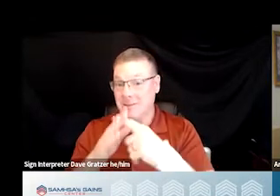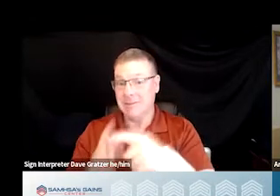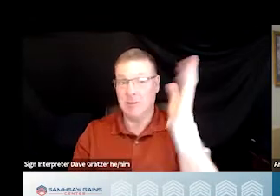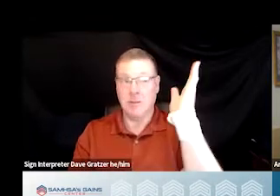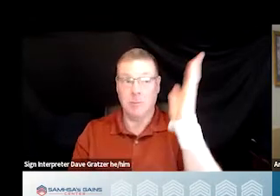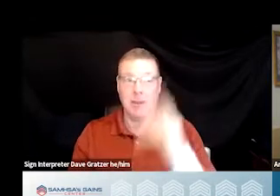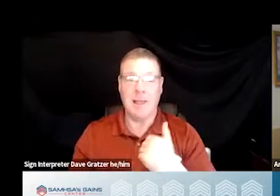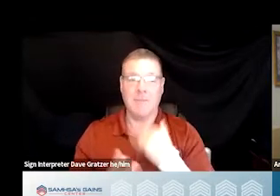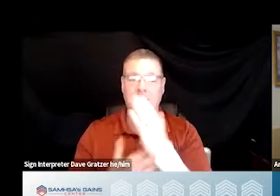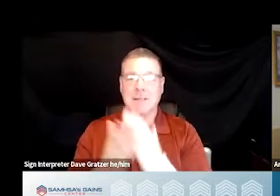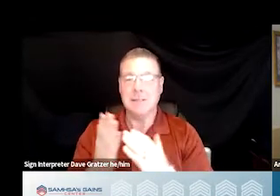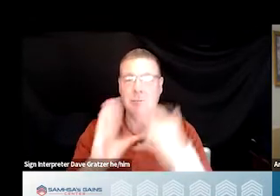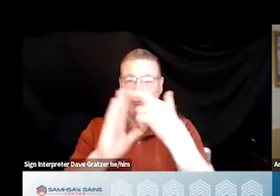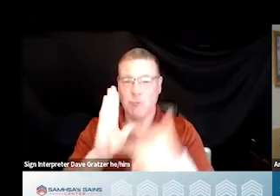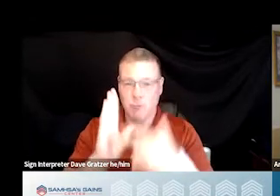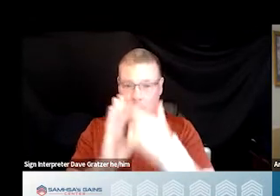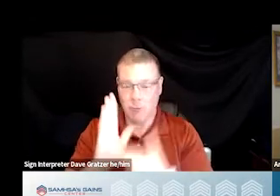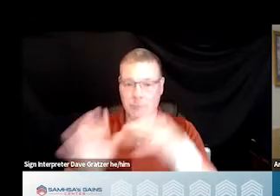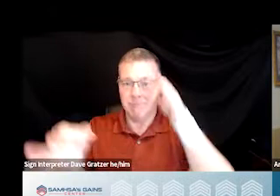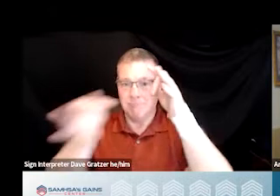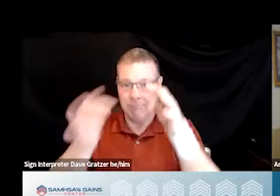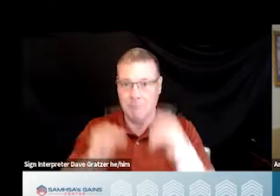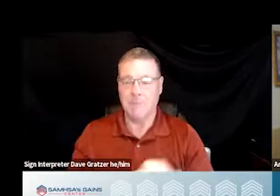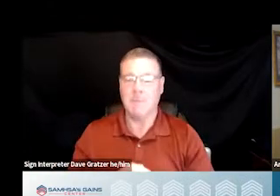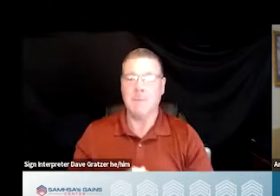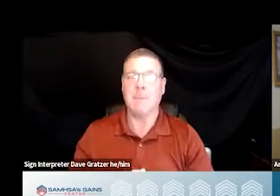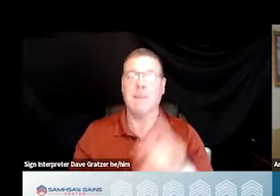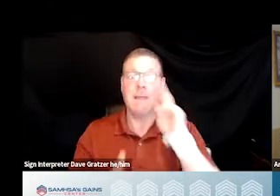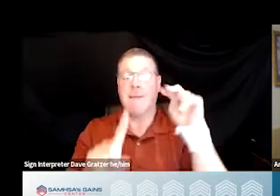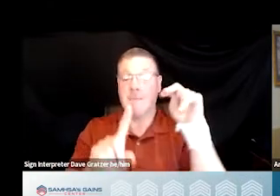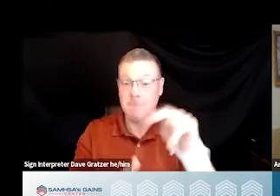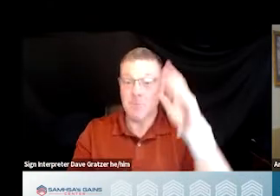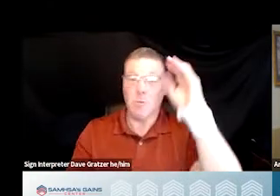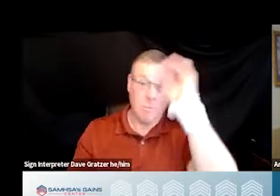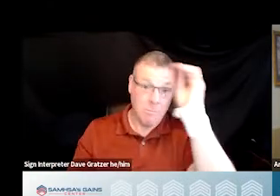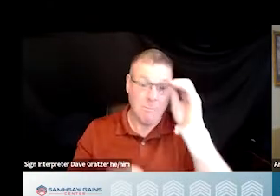I have some housekeeping items to review. The views, opinions and content expressed in this